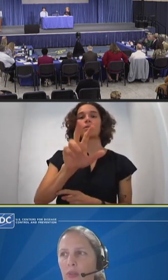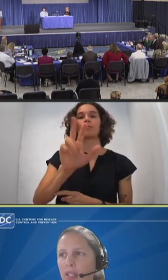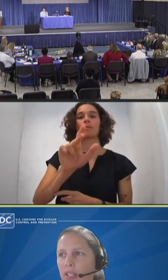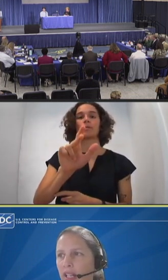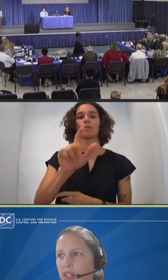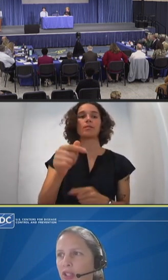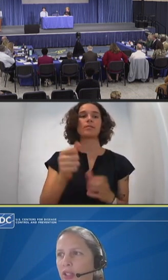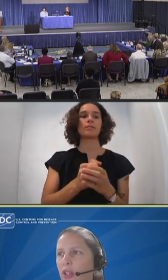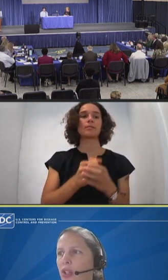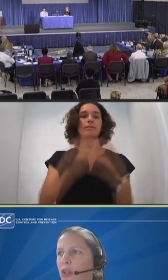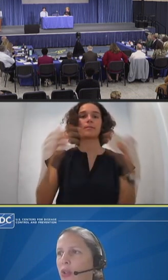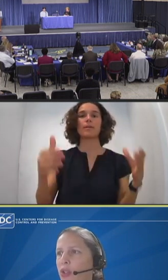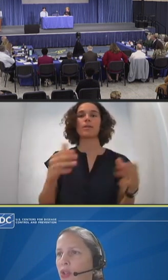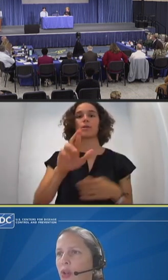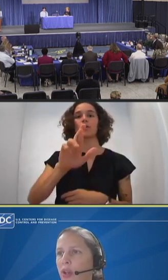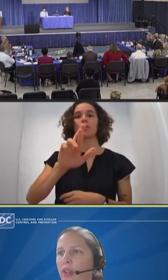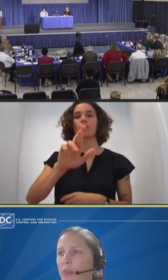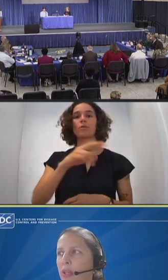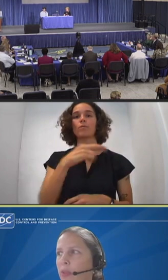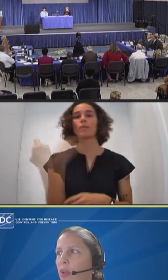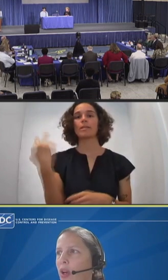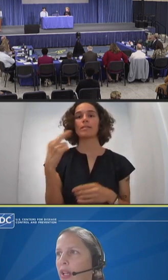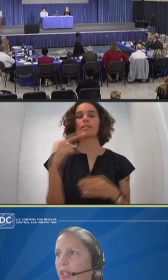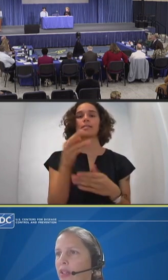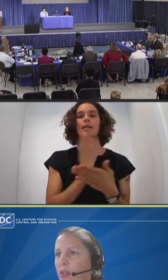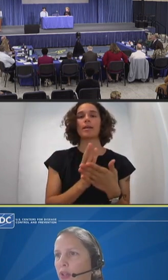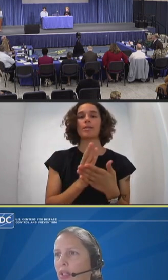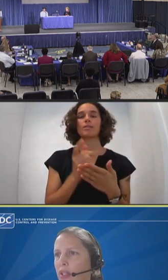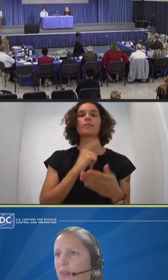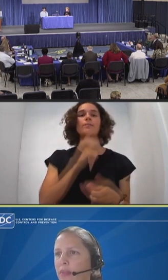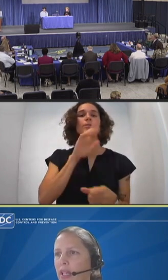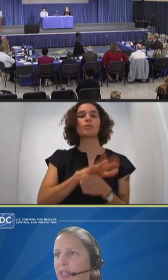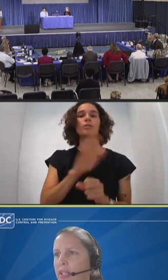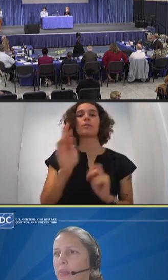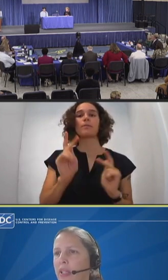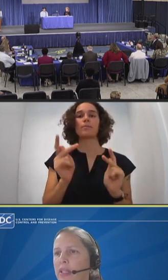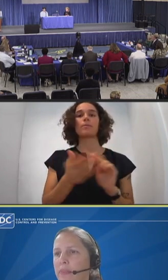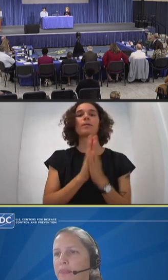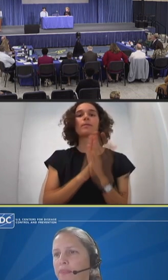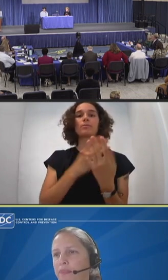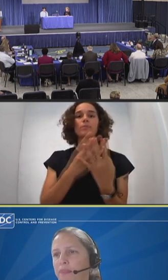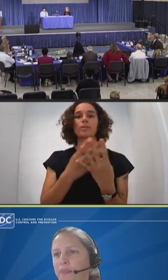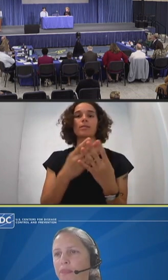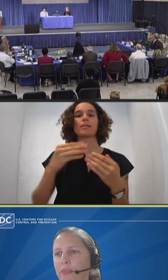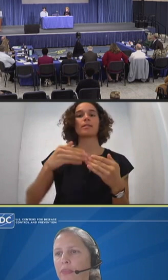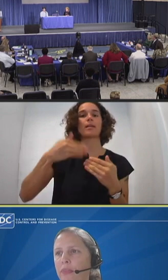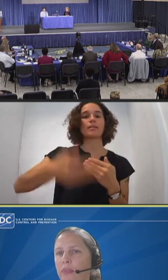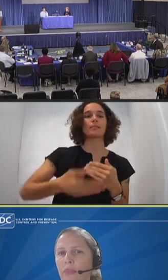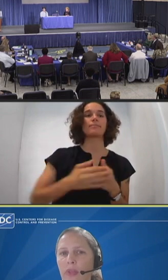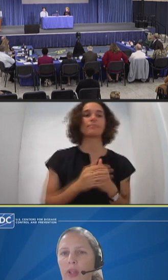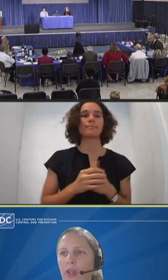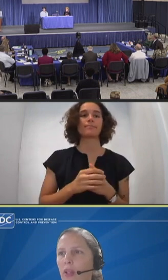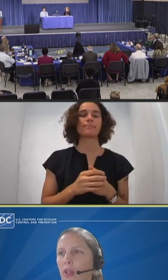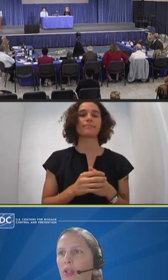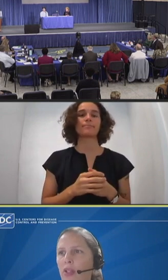risk section to ensure that people are getting screened. Next slide, please. So,